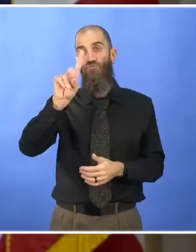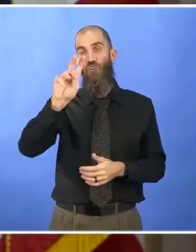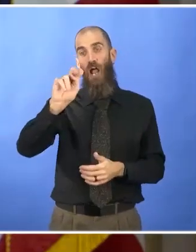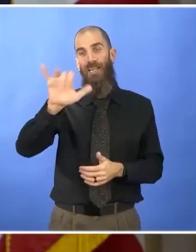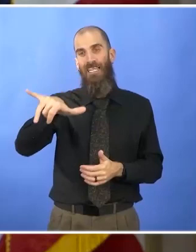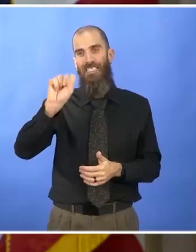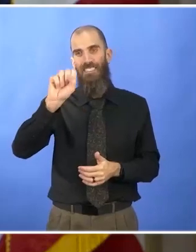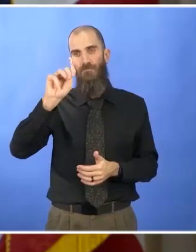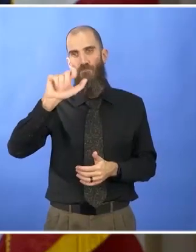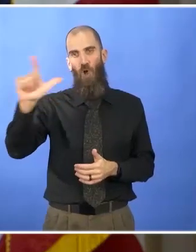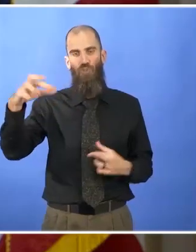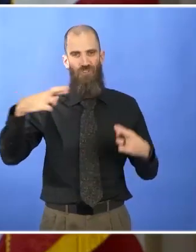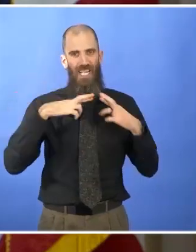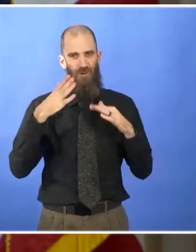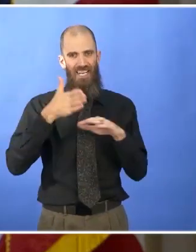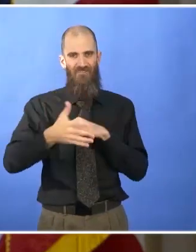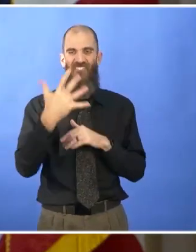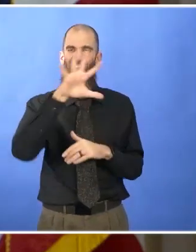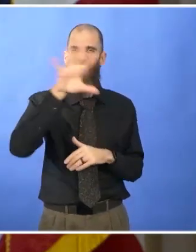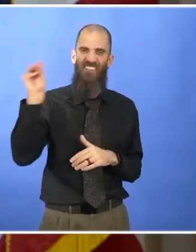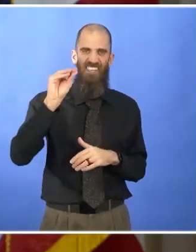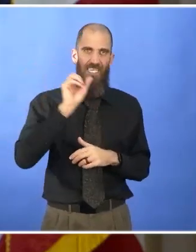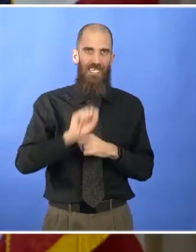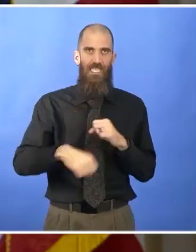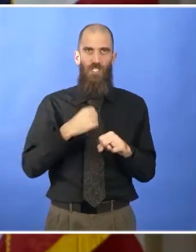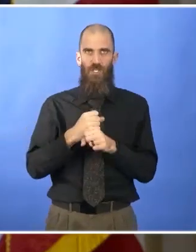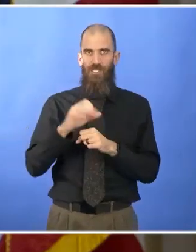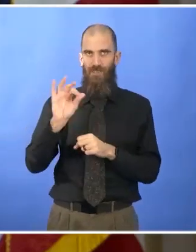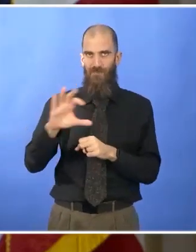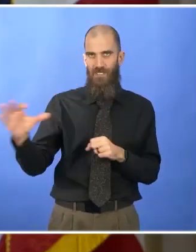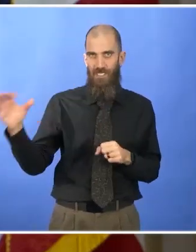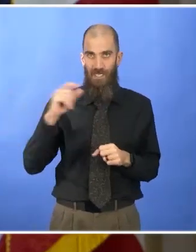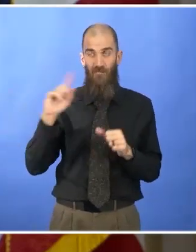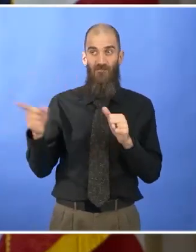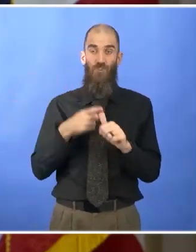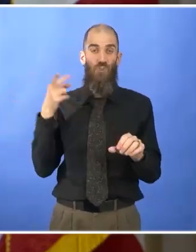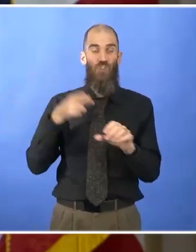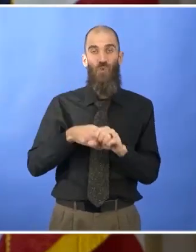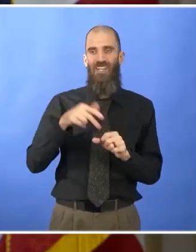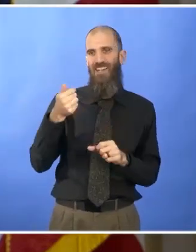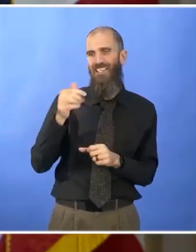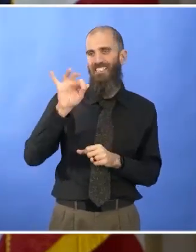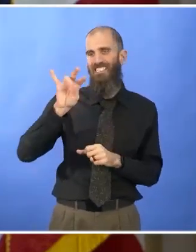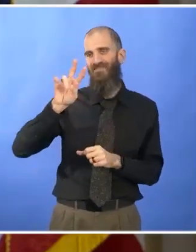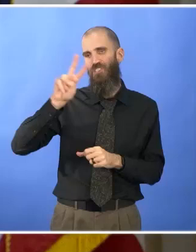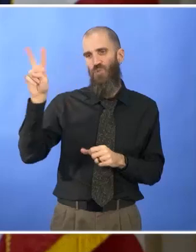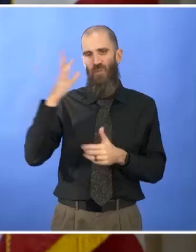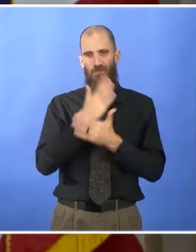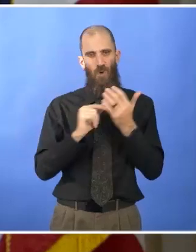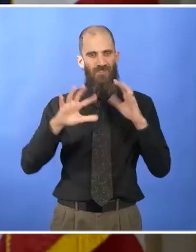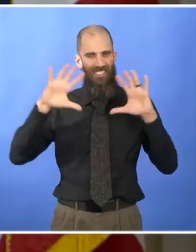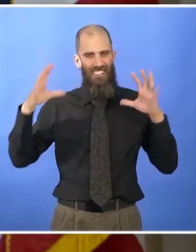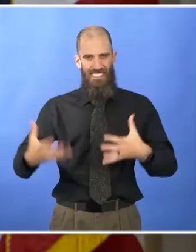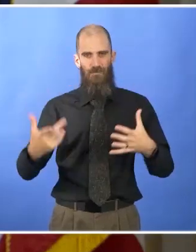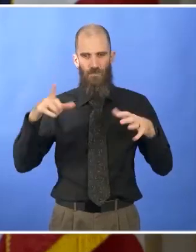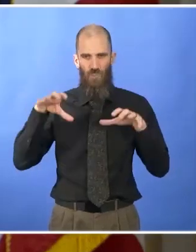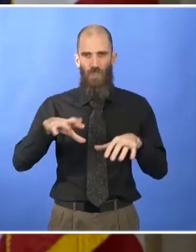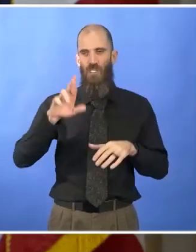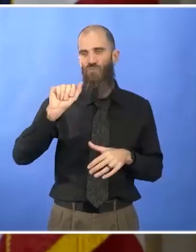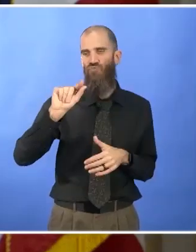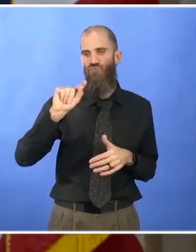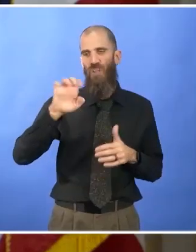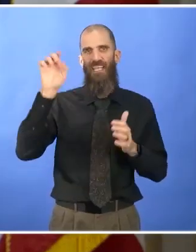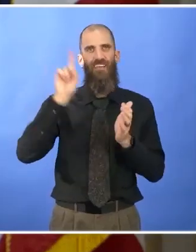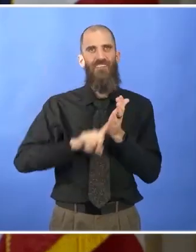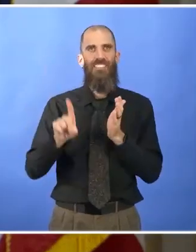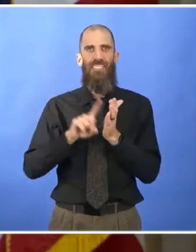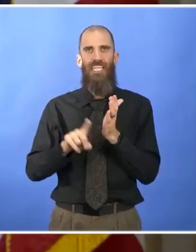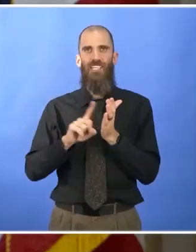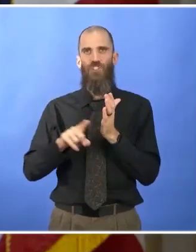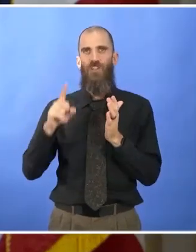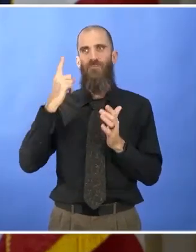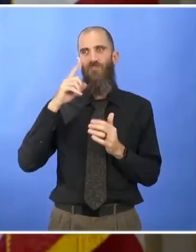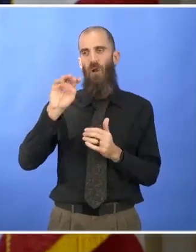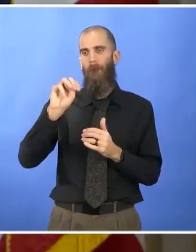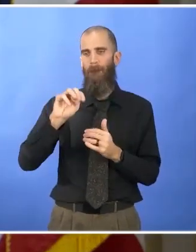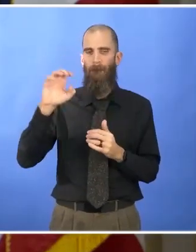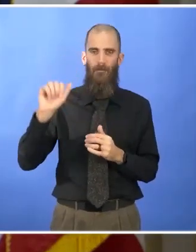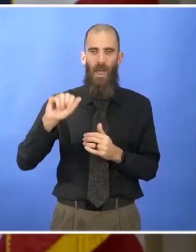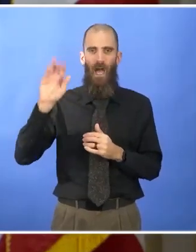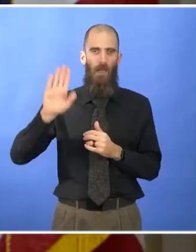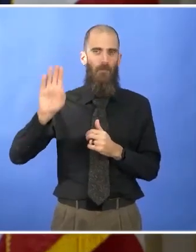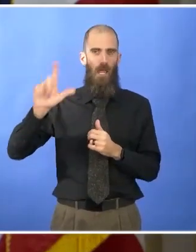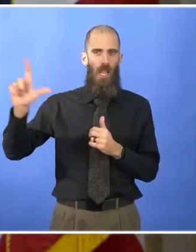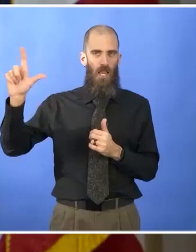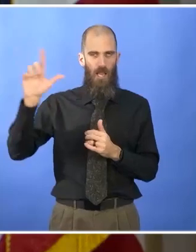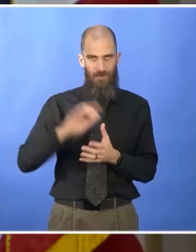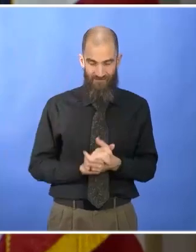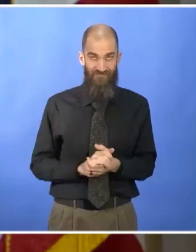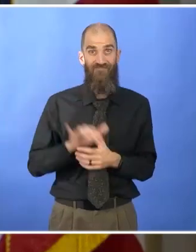50 YEARS AT THE FCC.